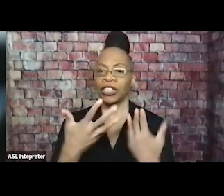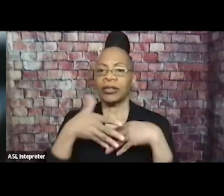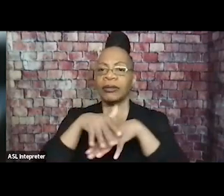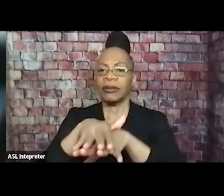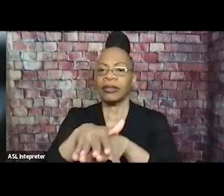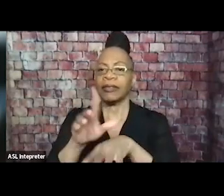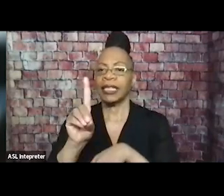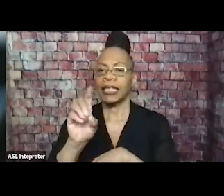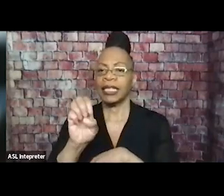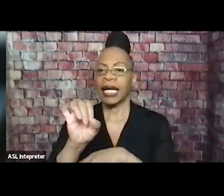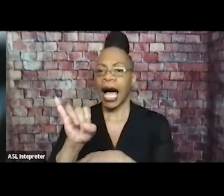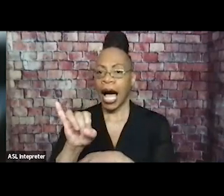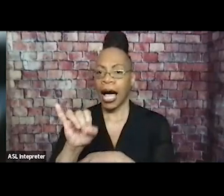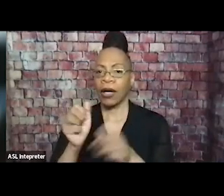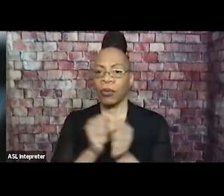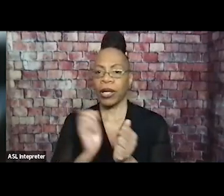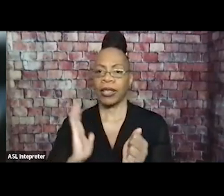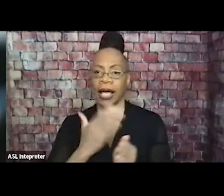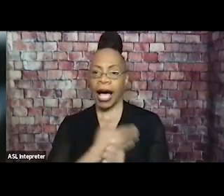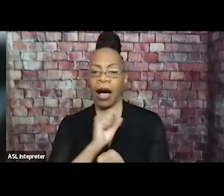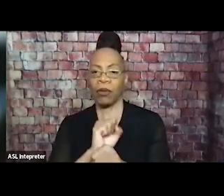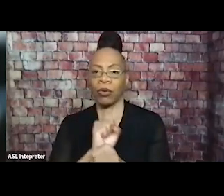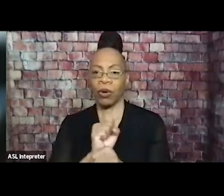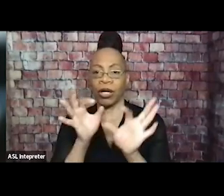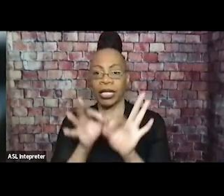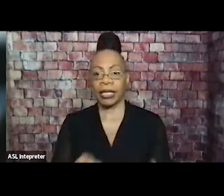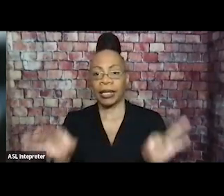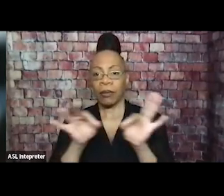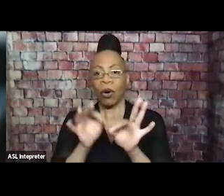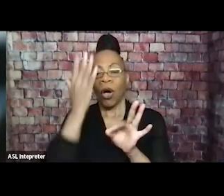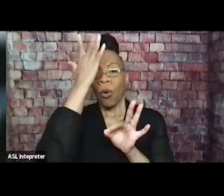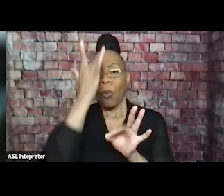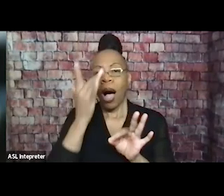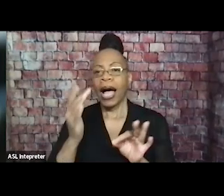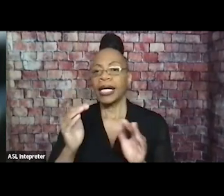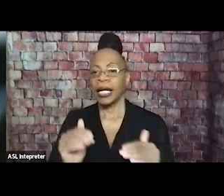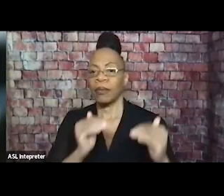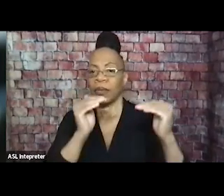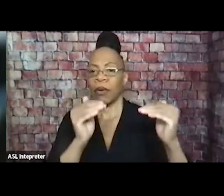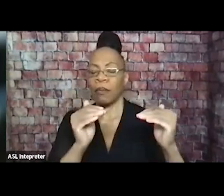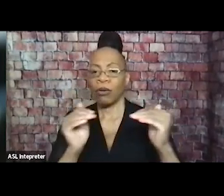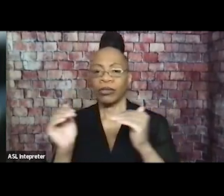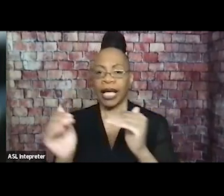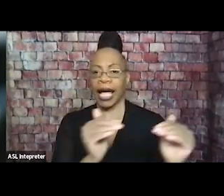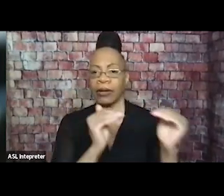it's important to consider because it promotes equity and accessibility for our services and being able to get that information quickly